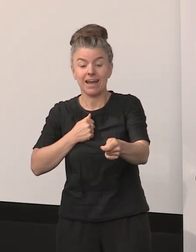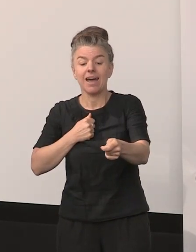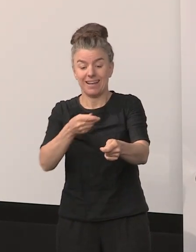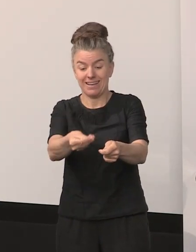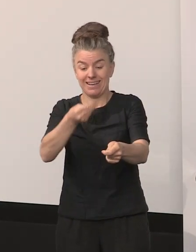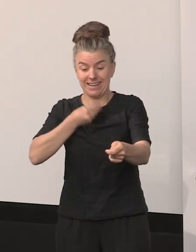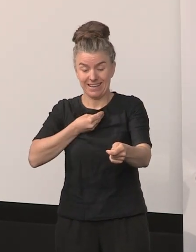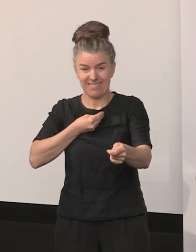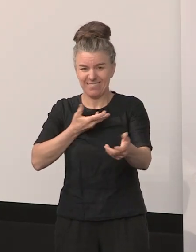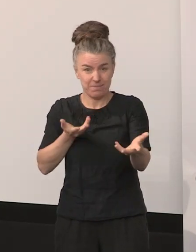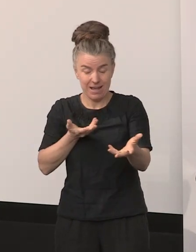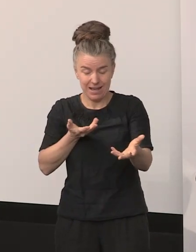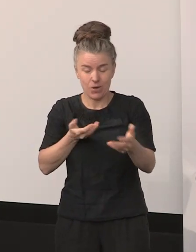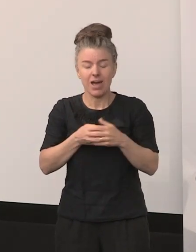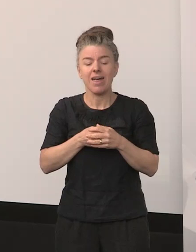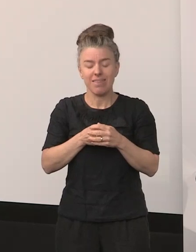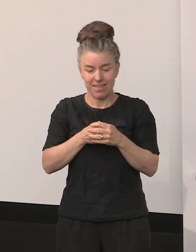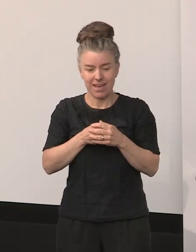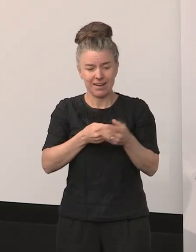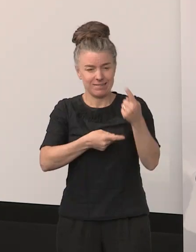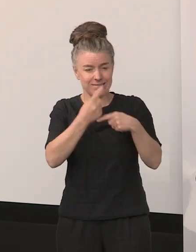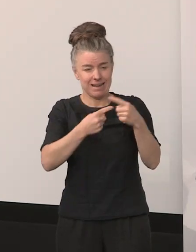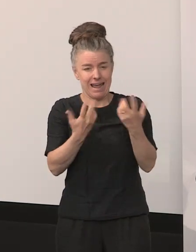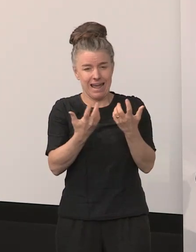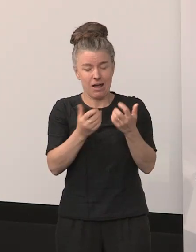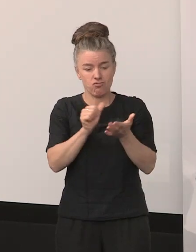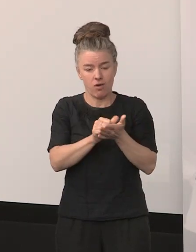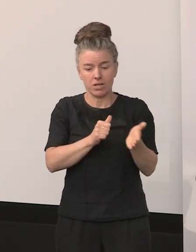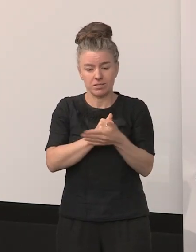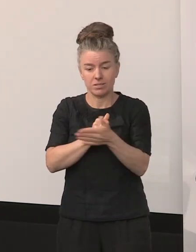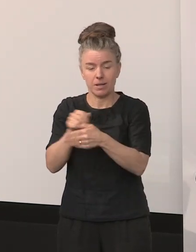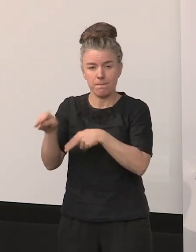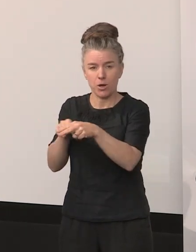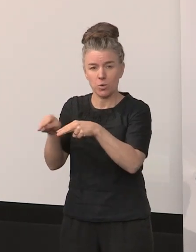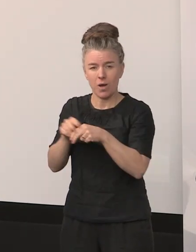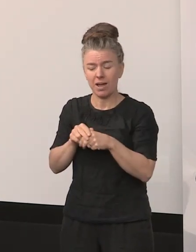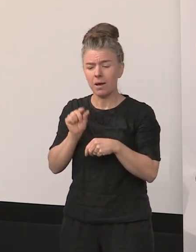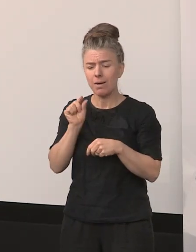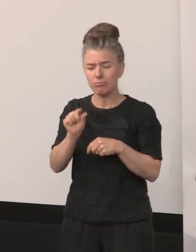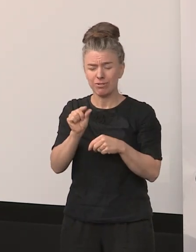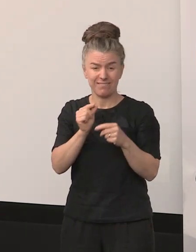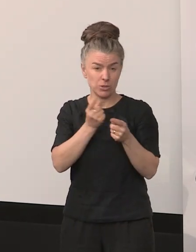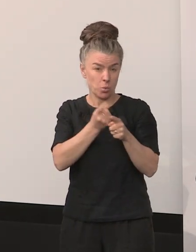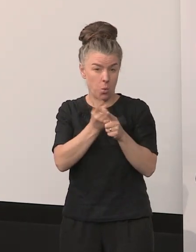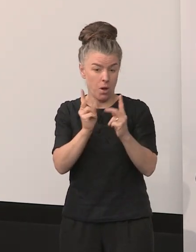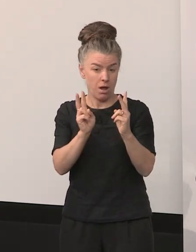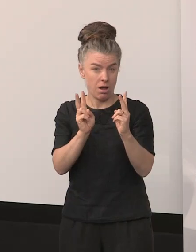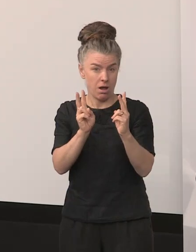contactless way, with the keys given to a security guard, and arranged to meet them to help them get back on the motorway